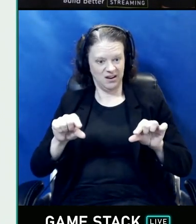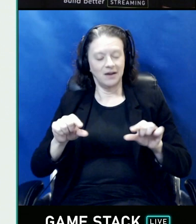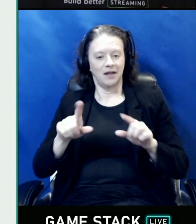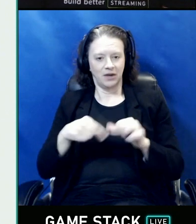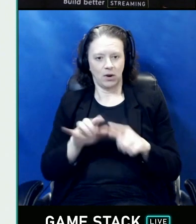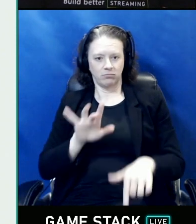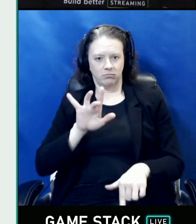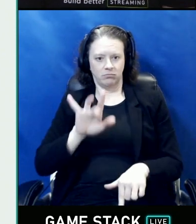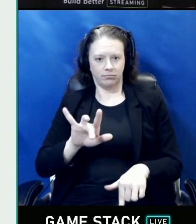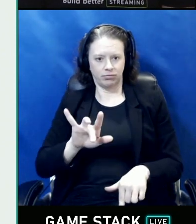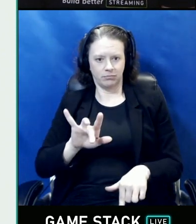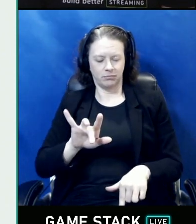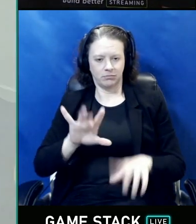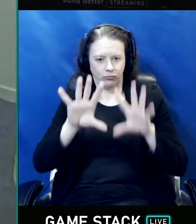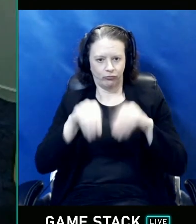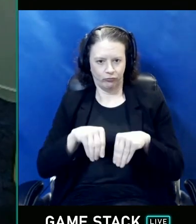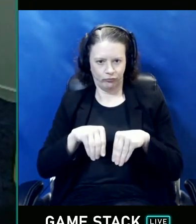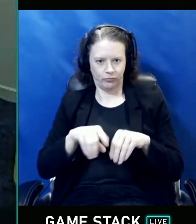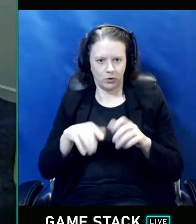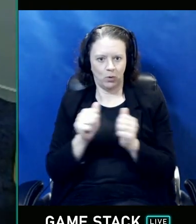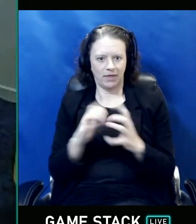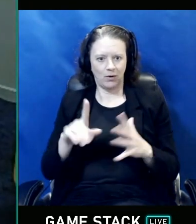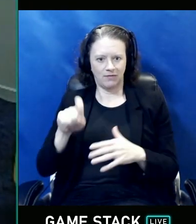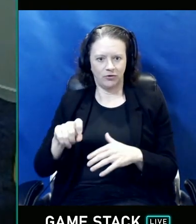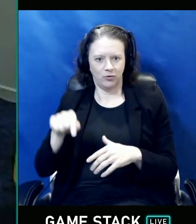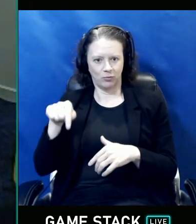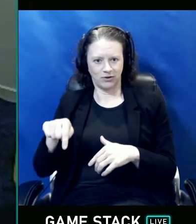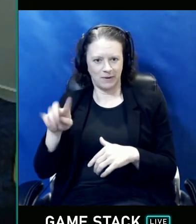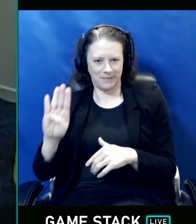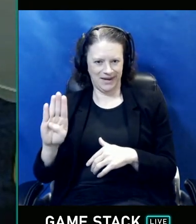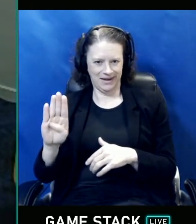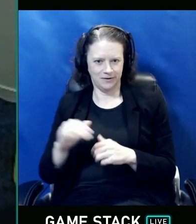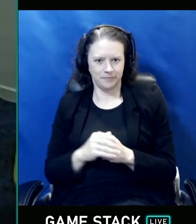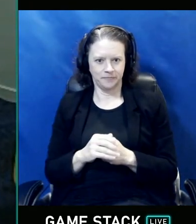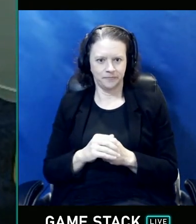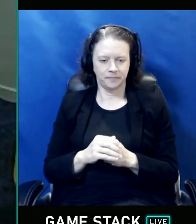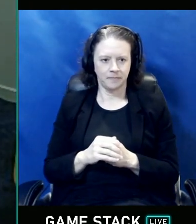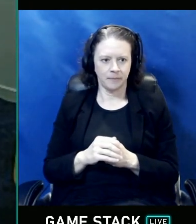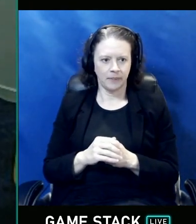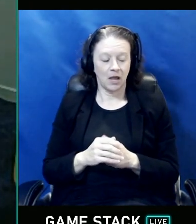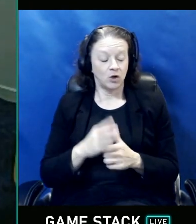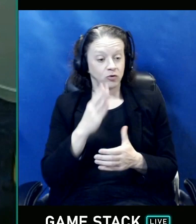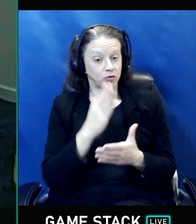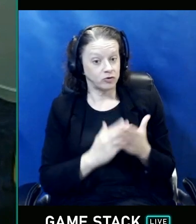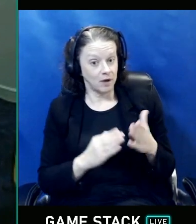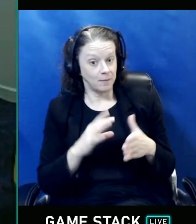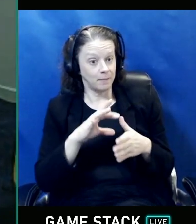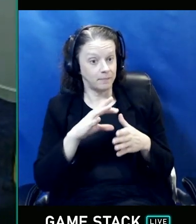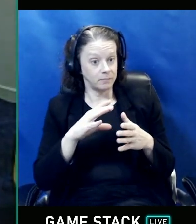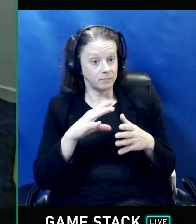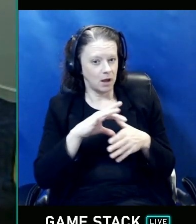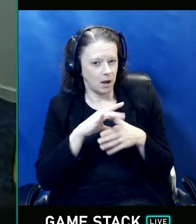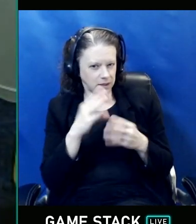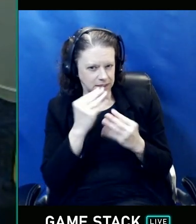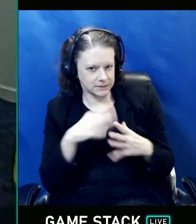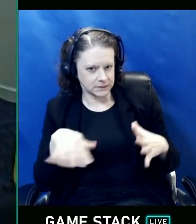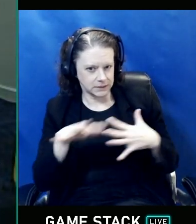the game without needing to press B on the controller. So, some context here then. We rescaled pretty much all